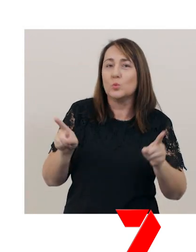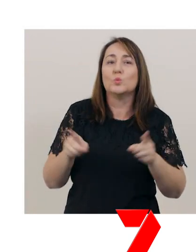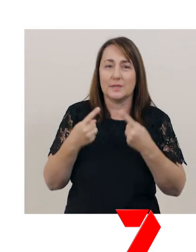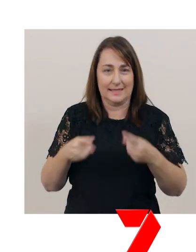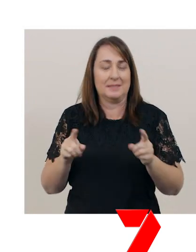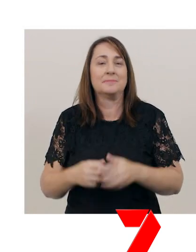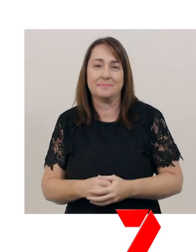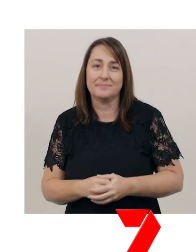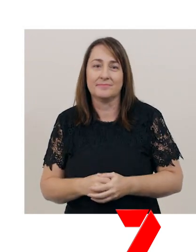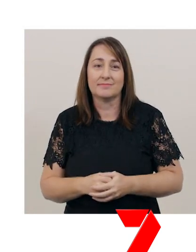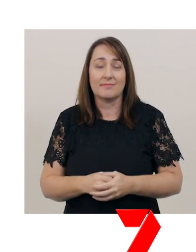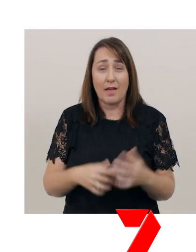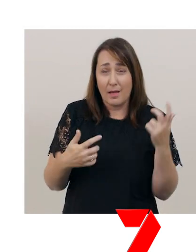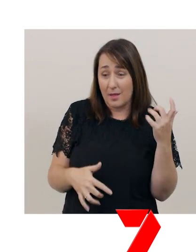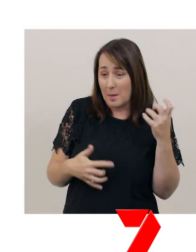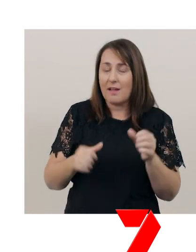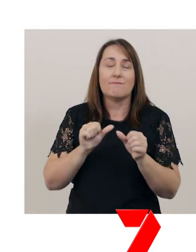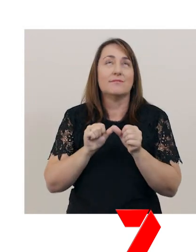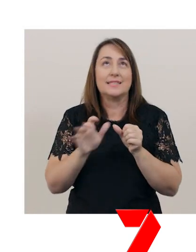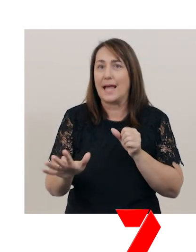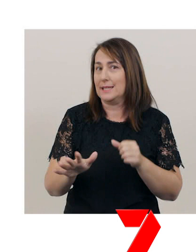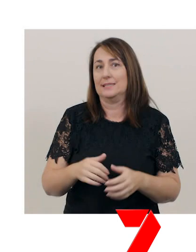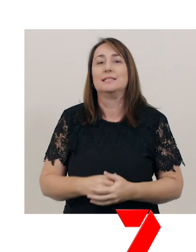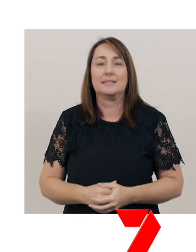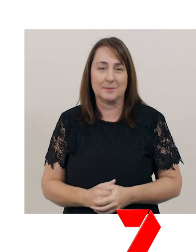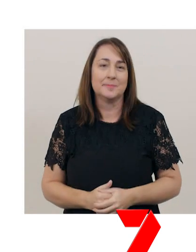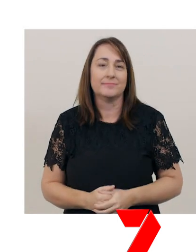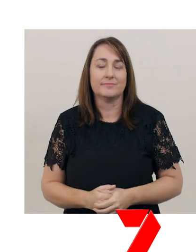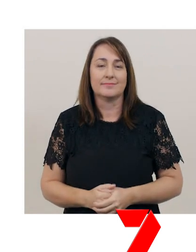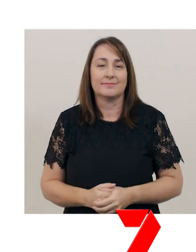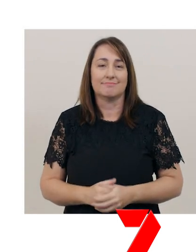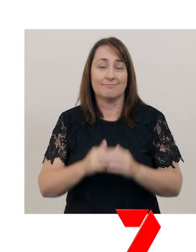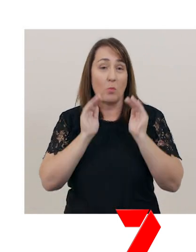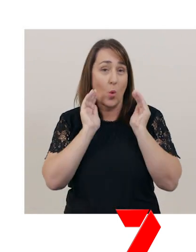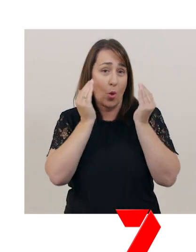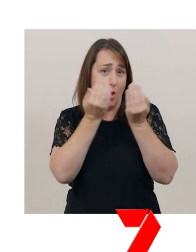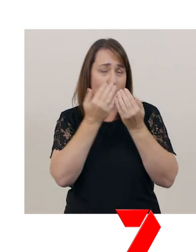The jungle band was fantastic. Herb didn’t know if he was good enough.